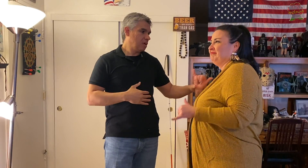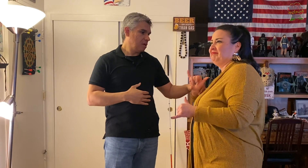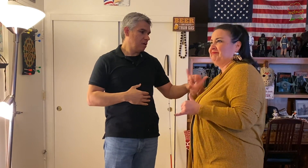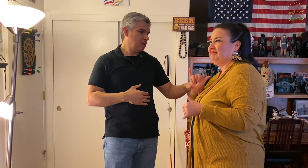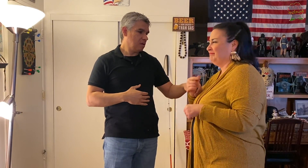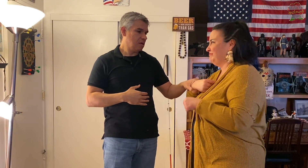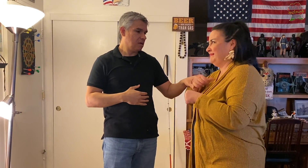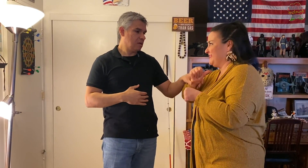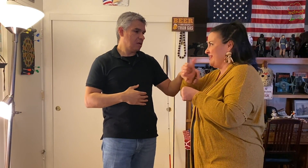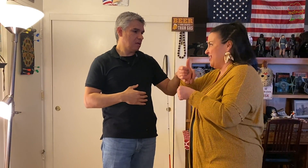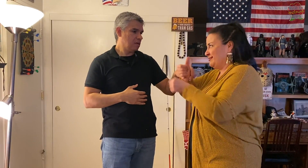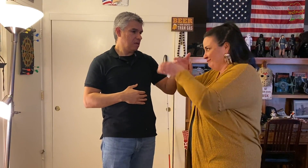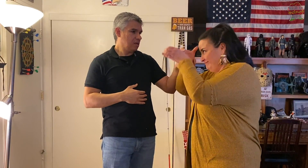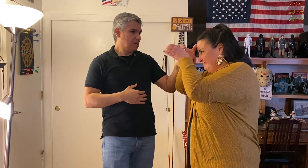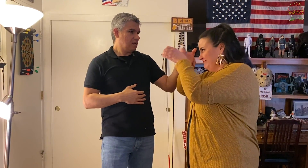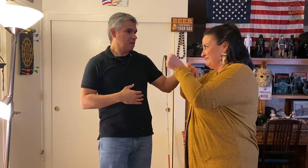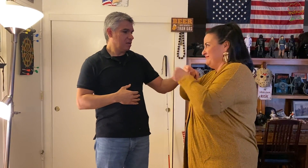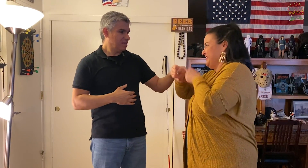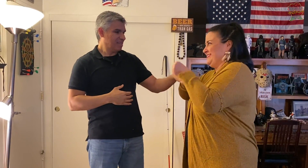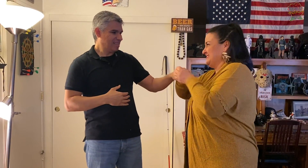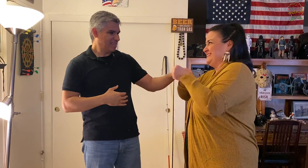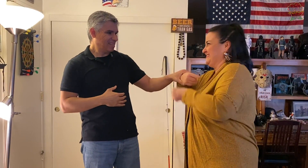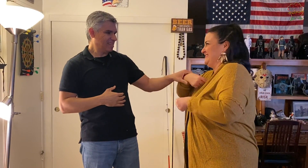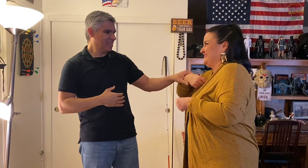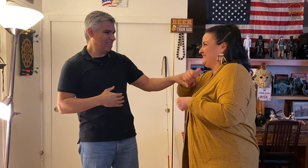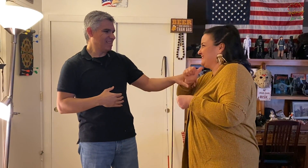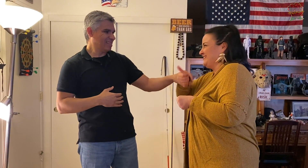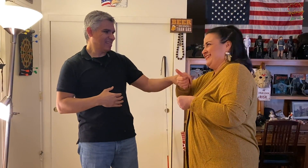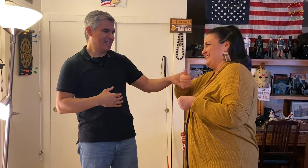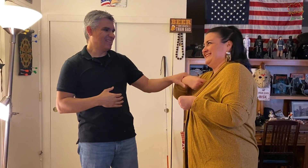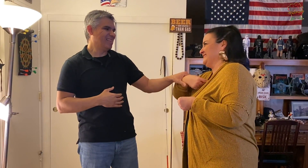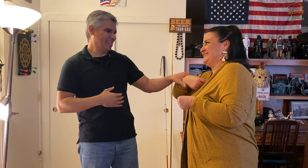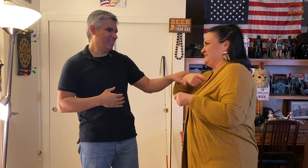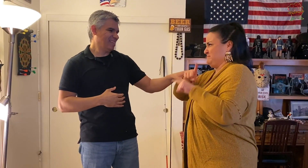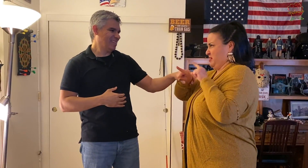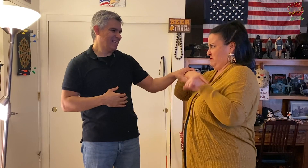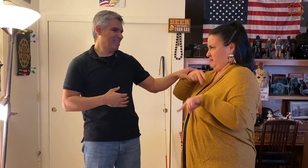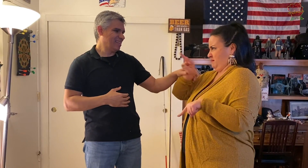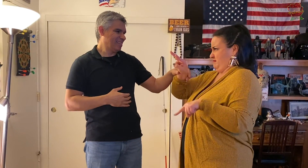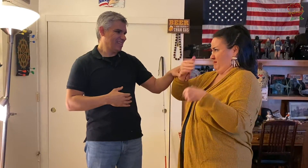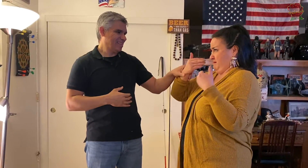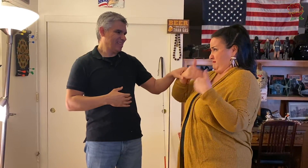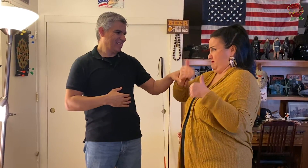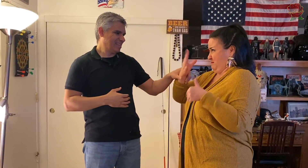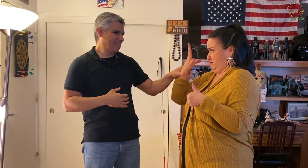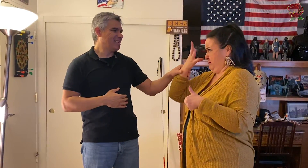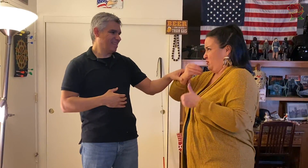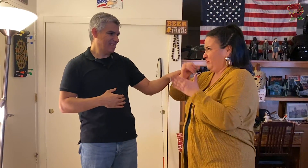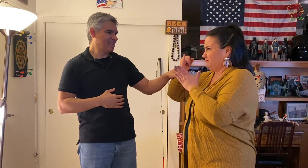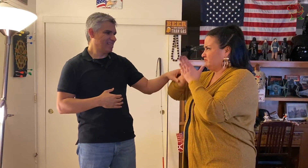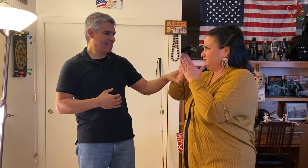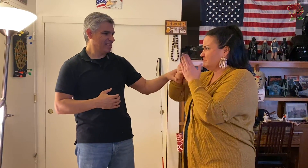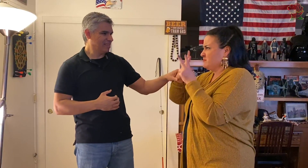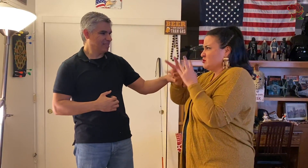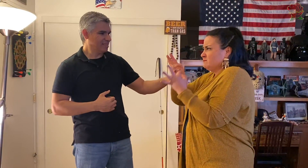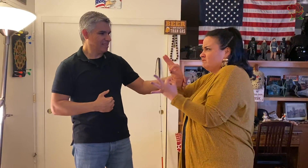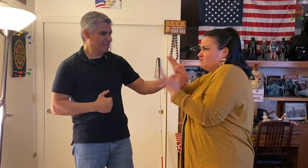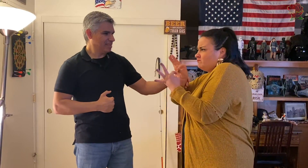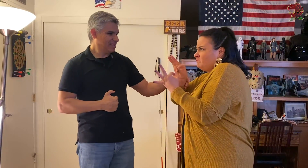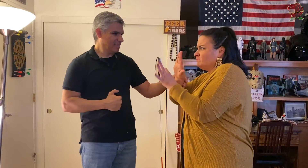I don't know much about boxing. This is a beautiful painting.